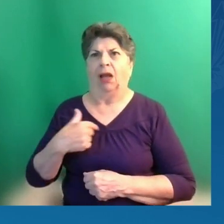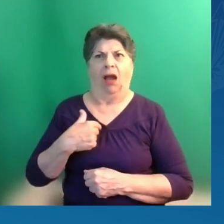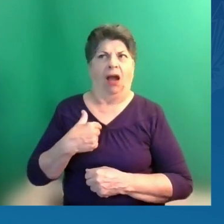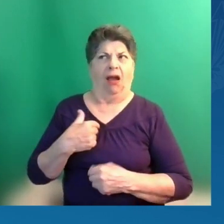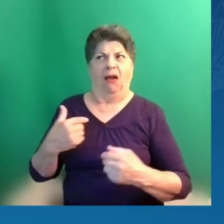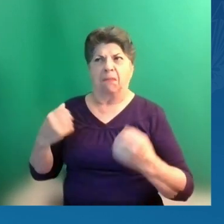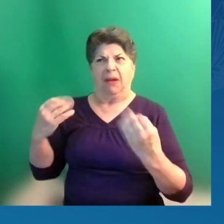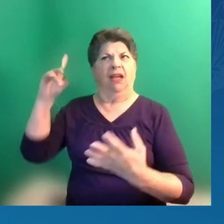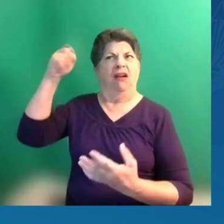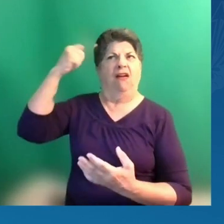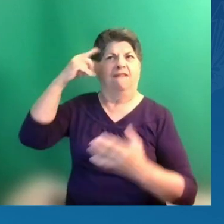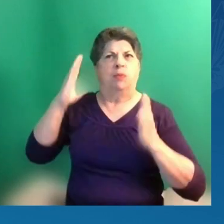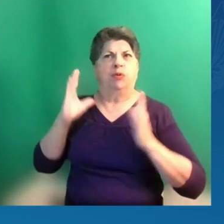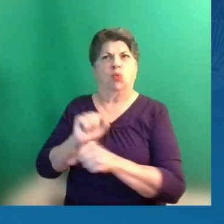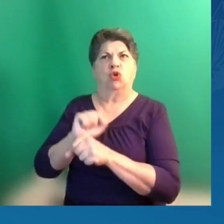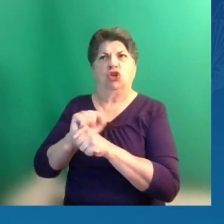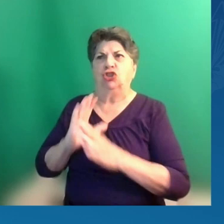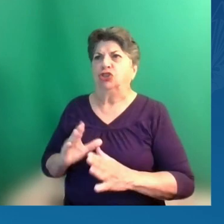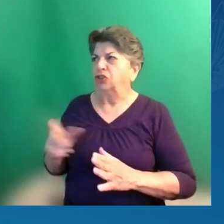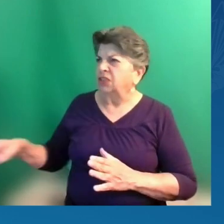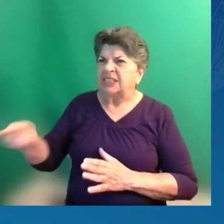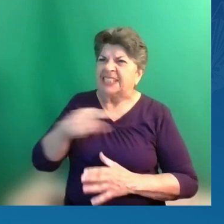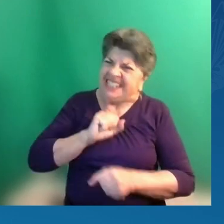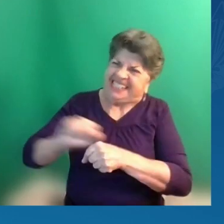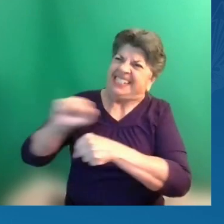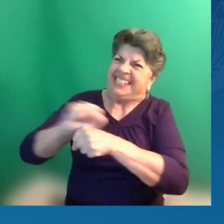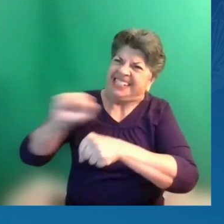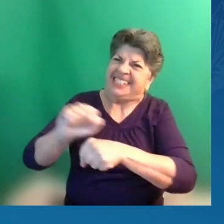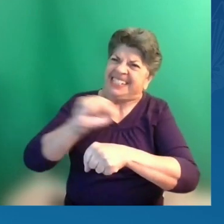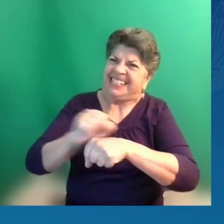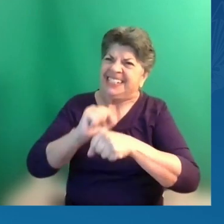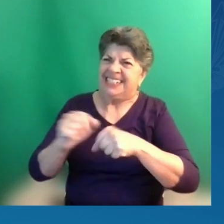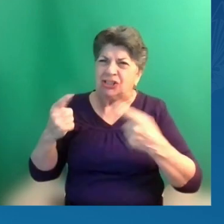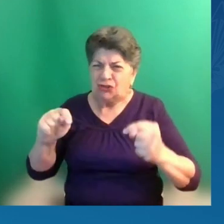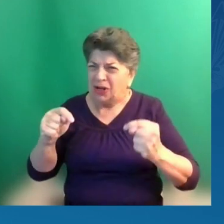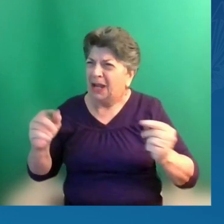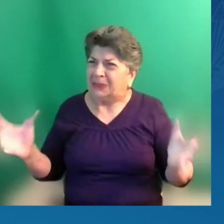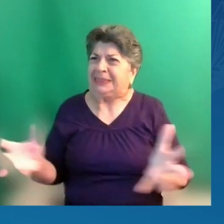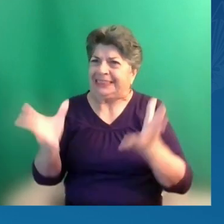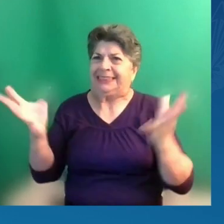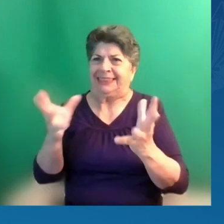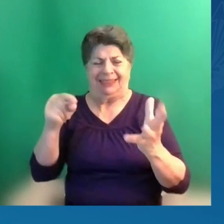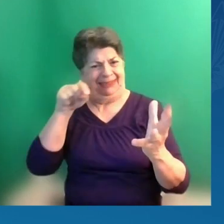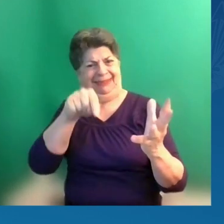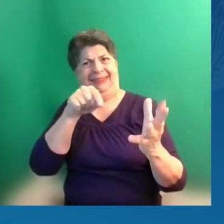one of our most treasured global resources water. I've seen how efforts of Millennium Challenge Corporation